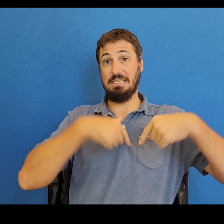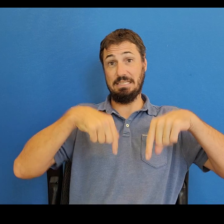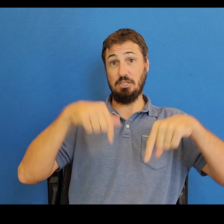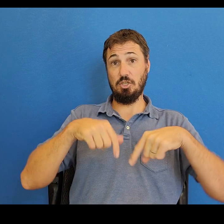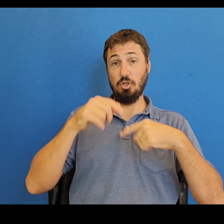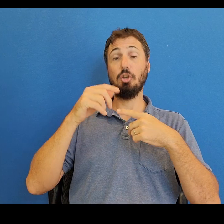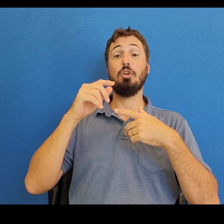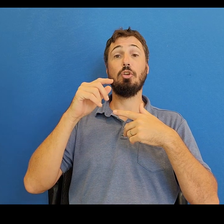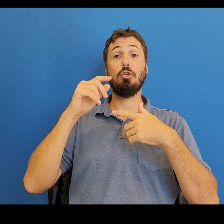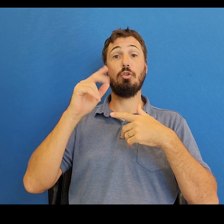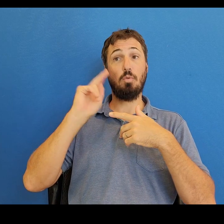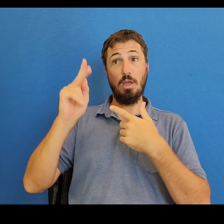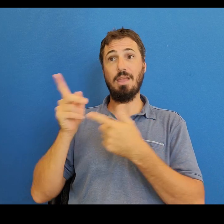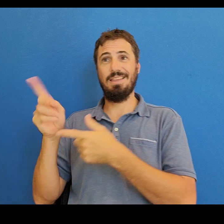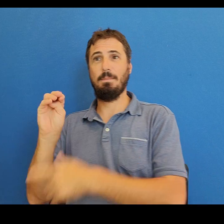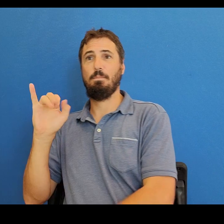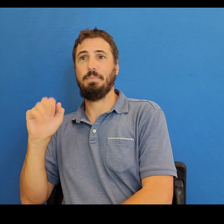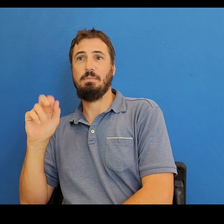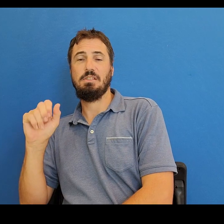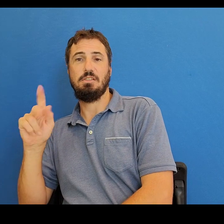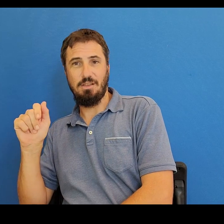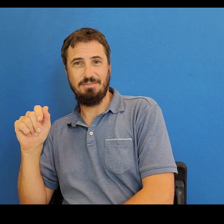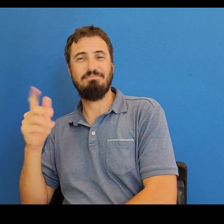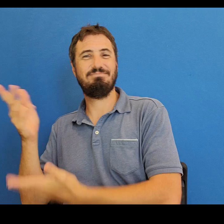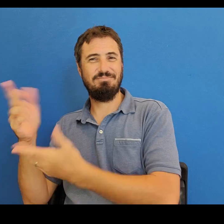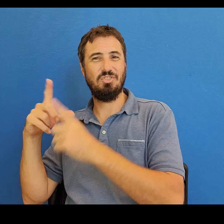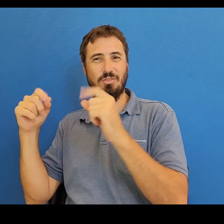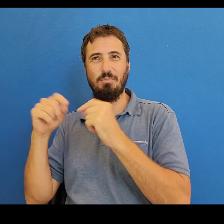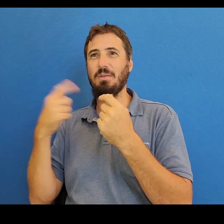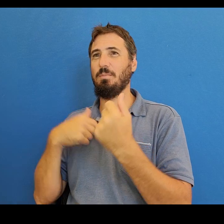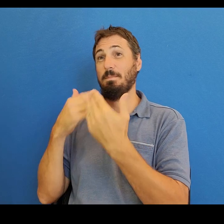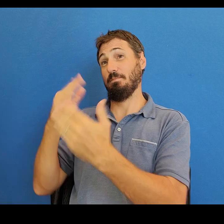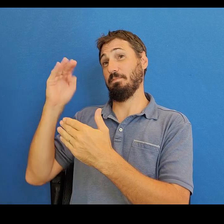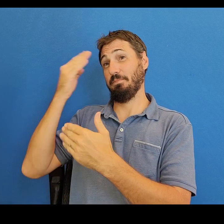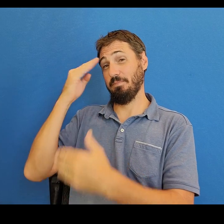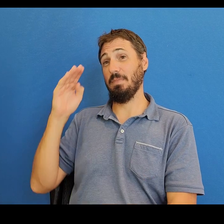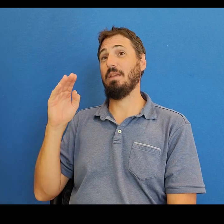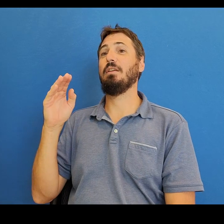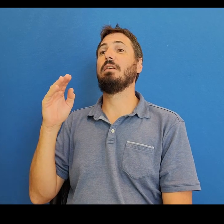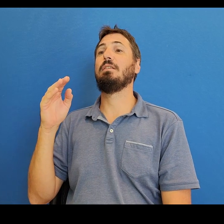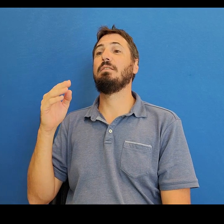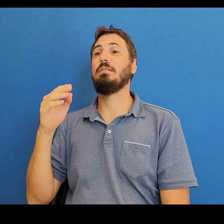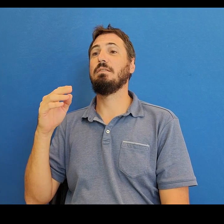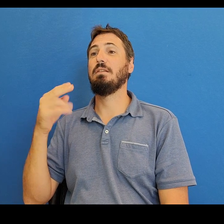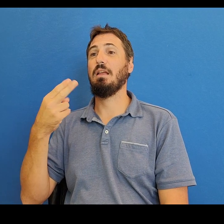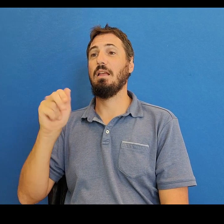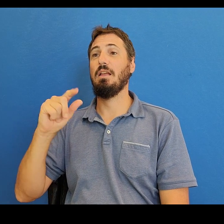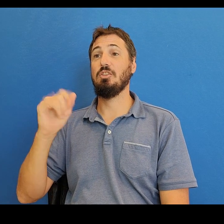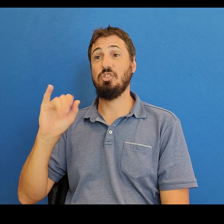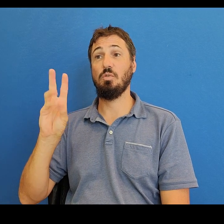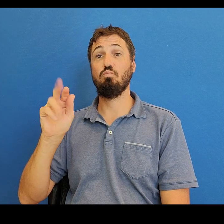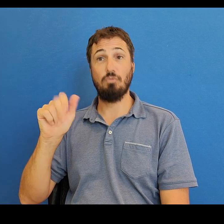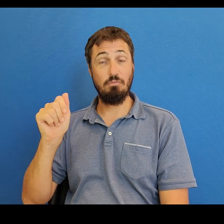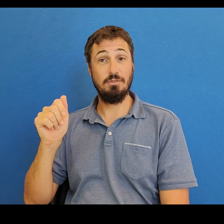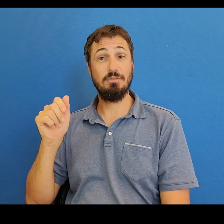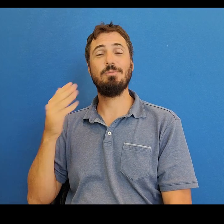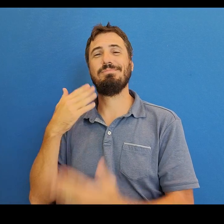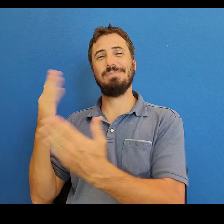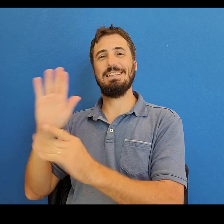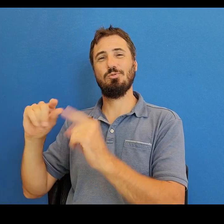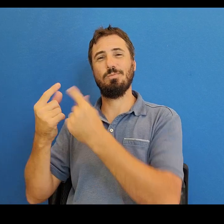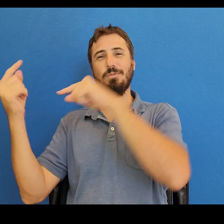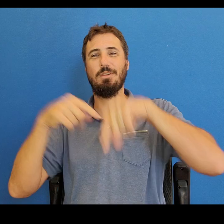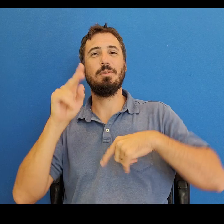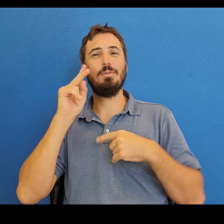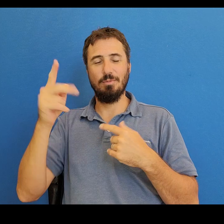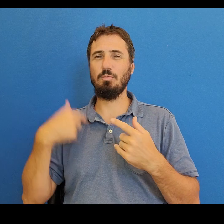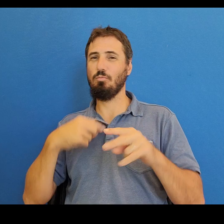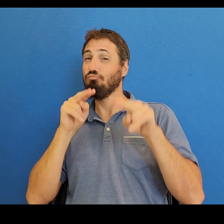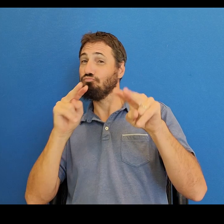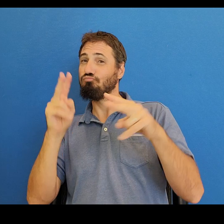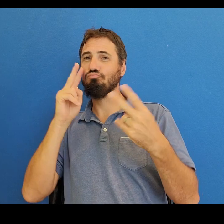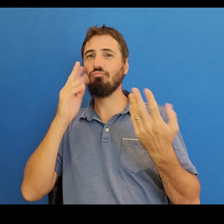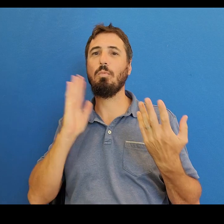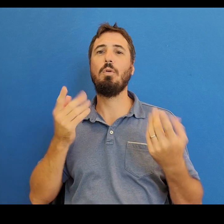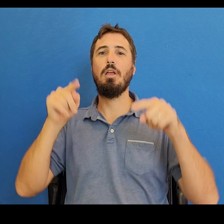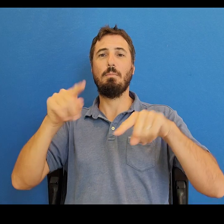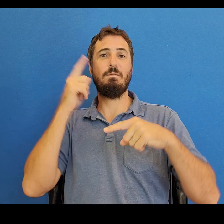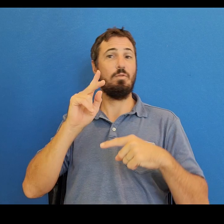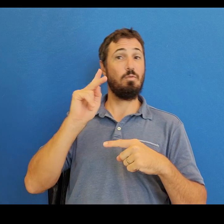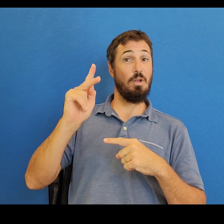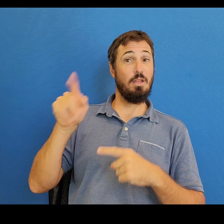further strengthen ties between Japan and Kaua‘i. We thank Mayor Seiji Hagiwara and his delegation for visiting Kaua‘i and look forward to seeing what future plans may unfold for both